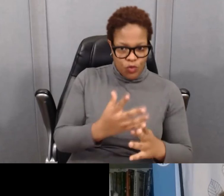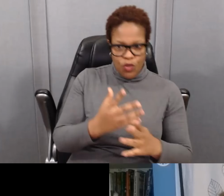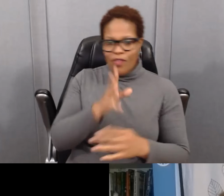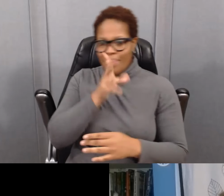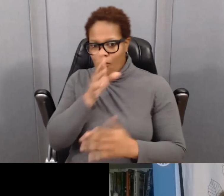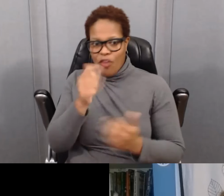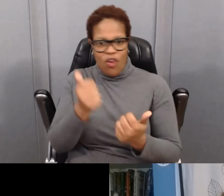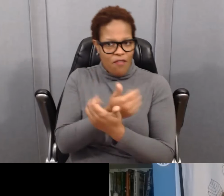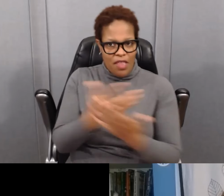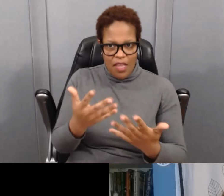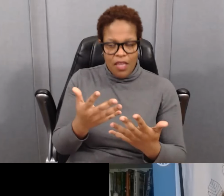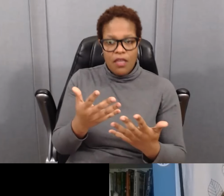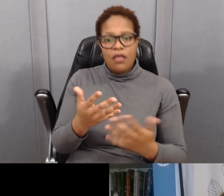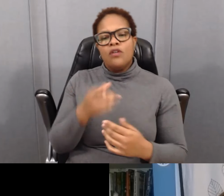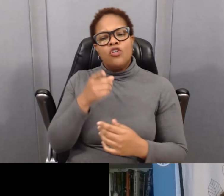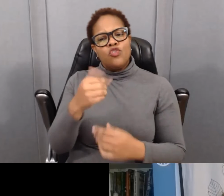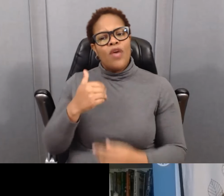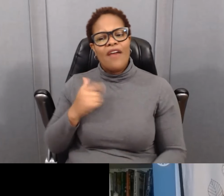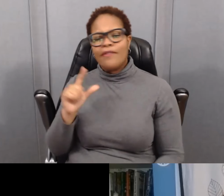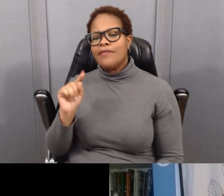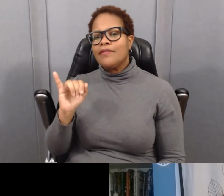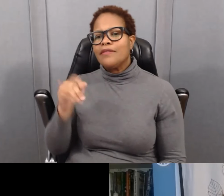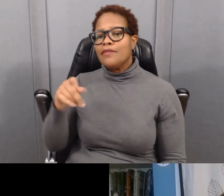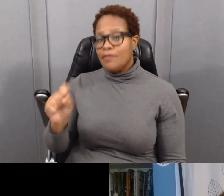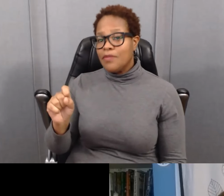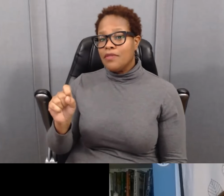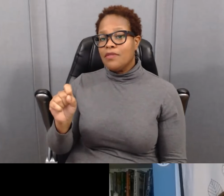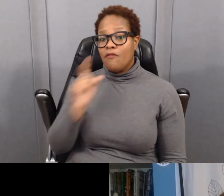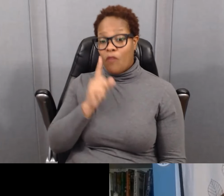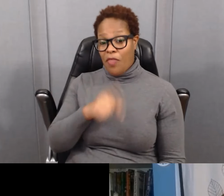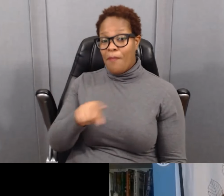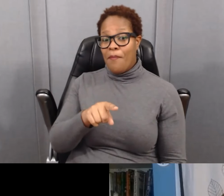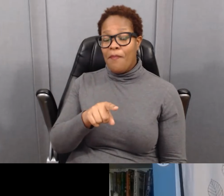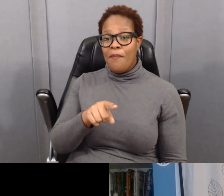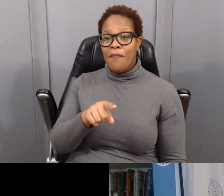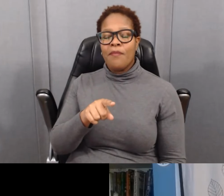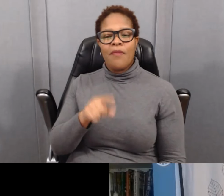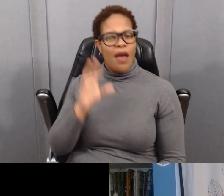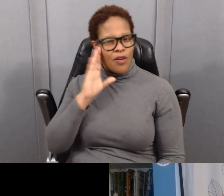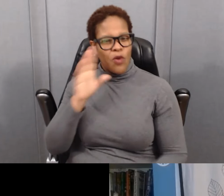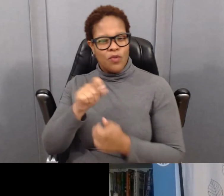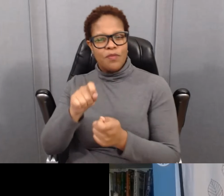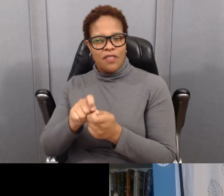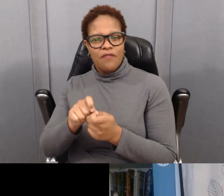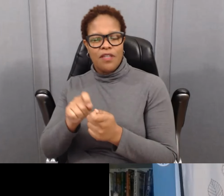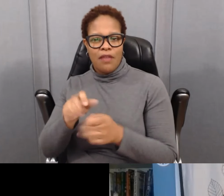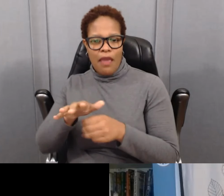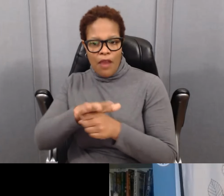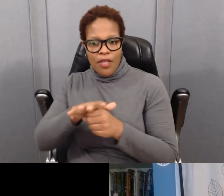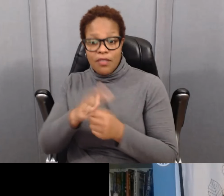Do you have some tips for them? Especially, I know in certain areas they may be the only audio describer,